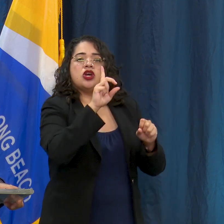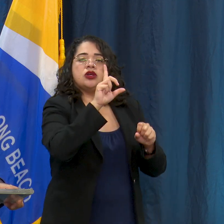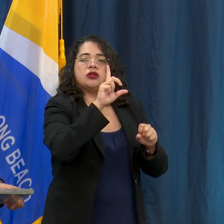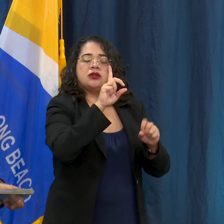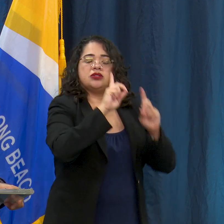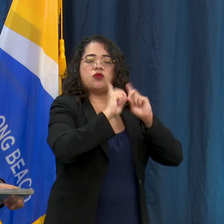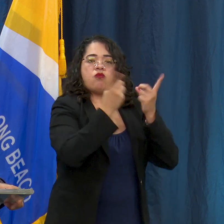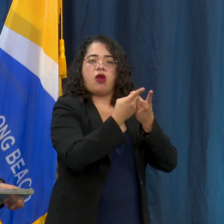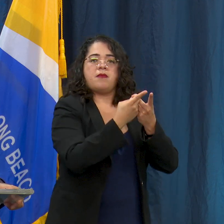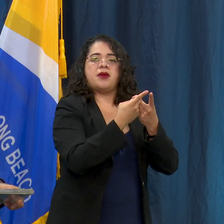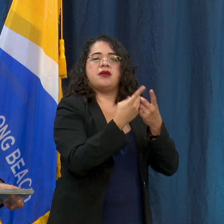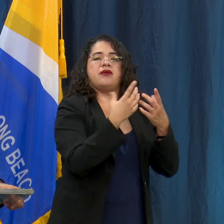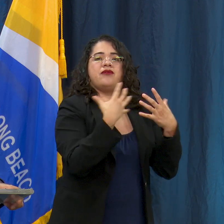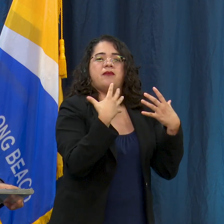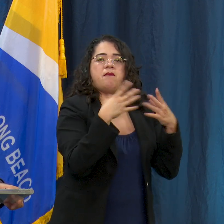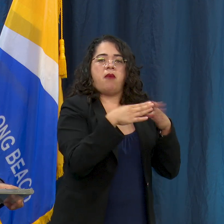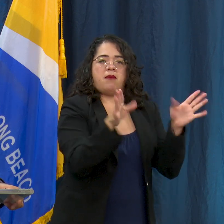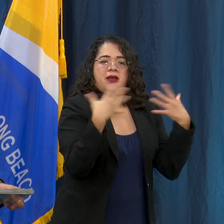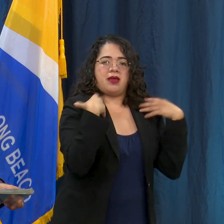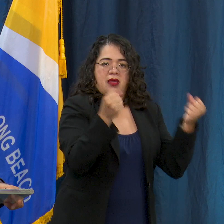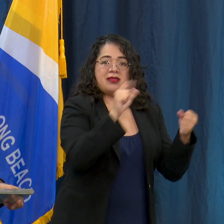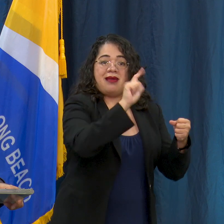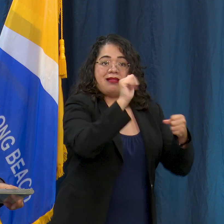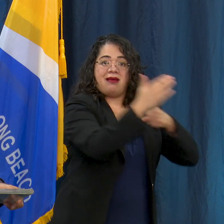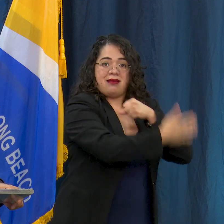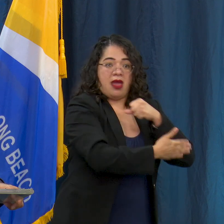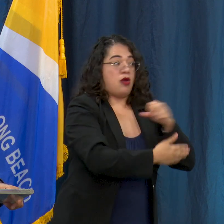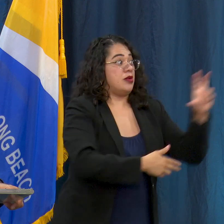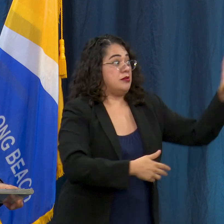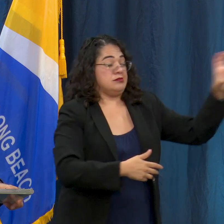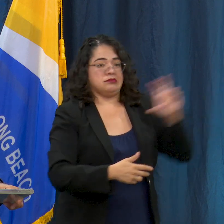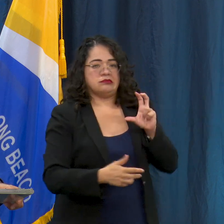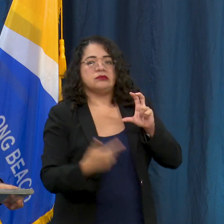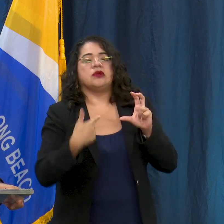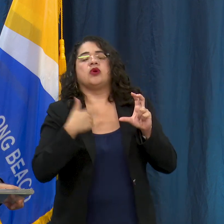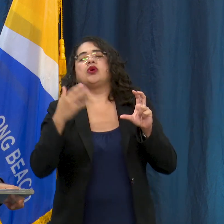dollars will also be going to this health pandemic and I personally want to